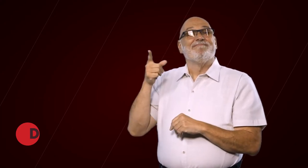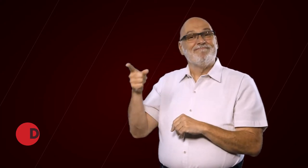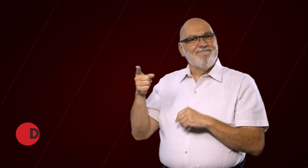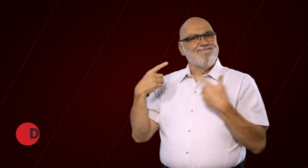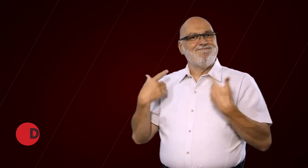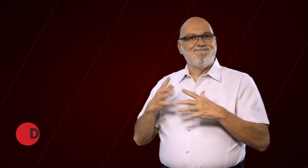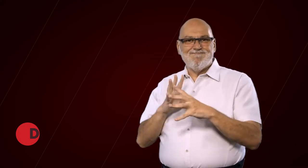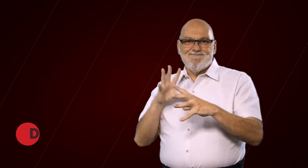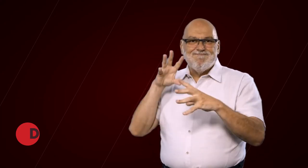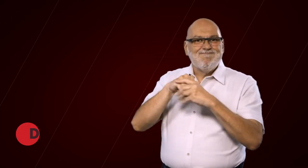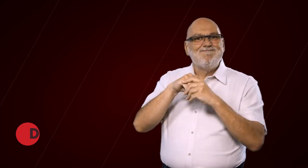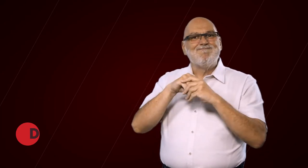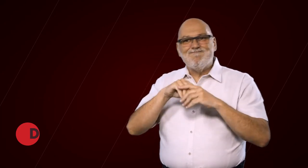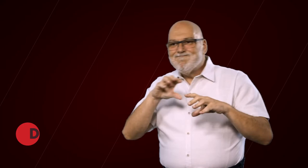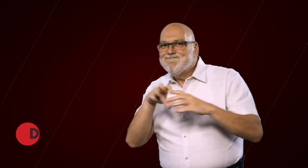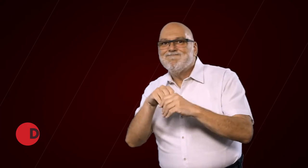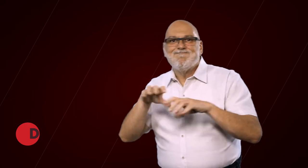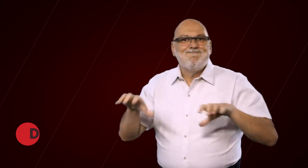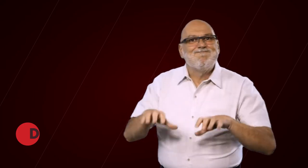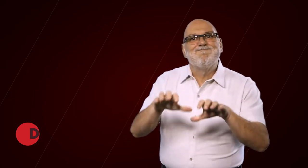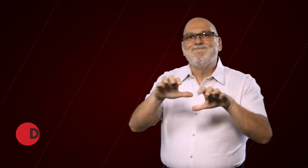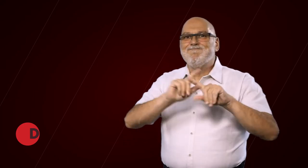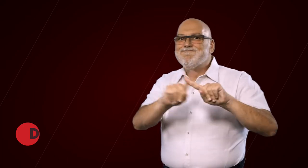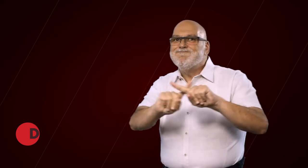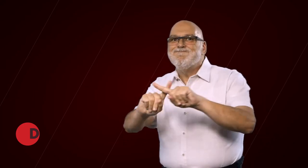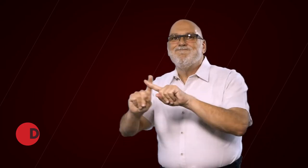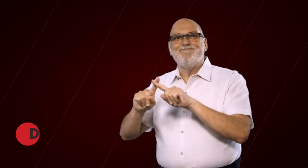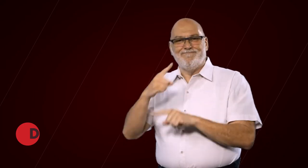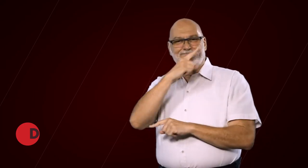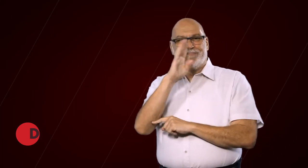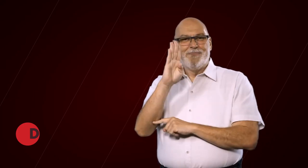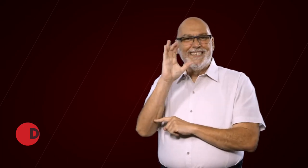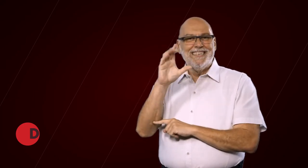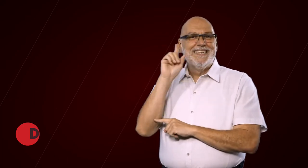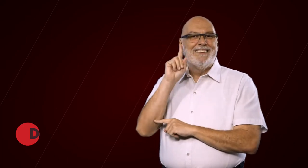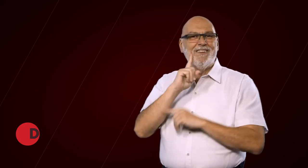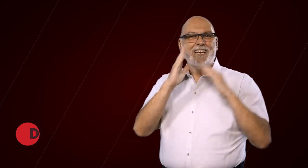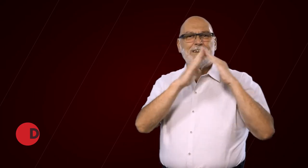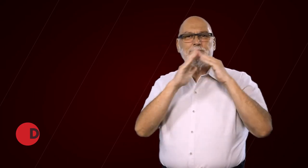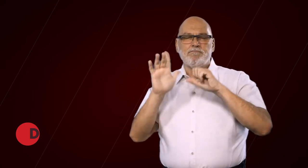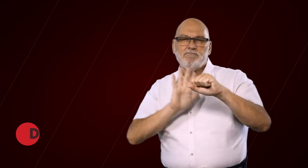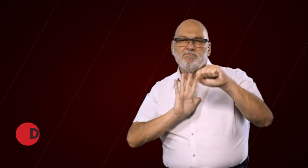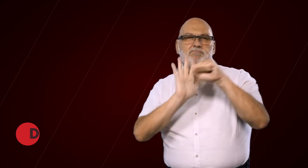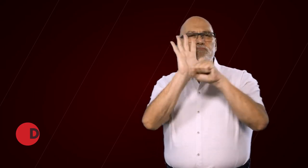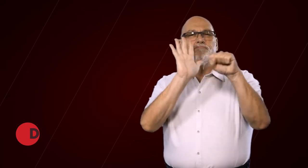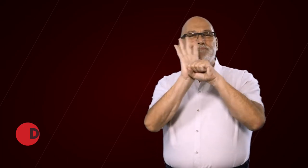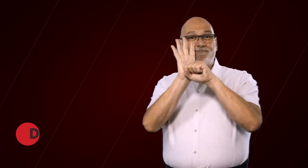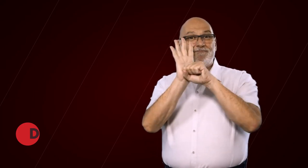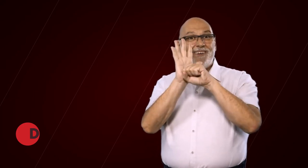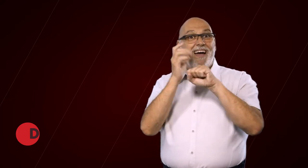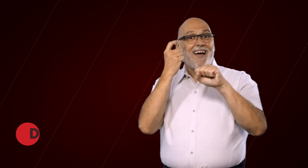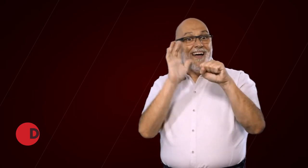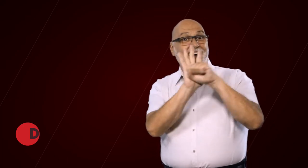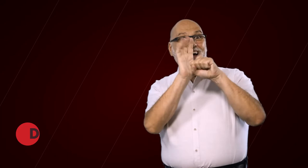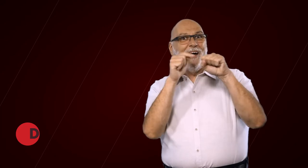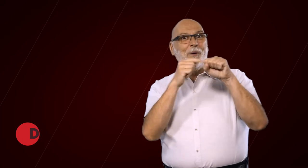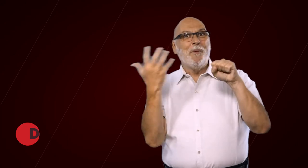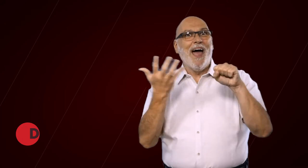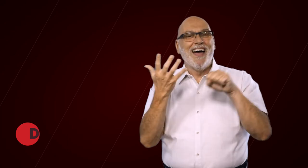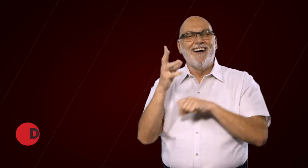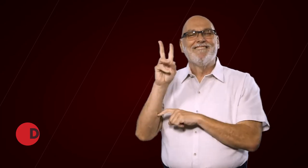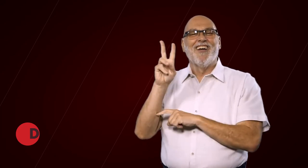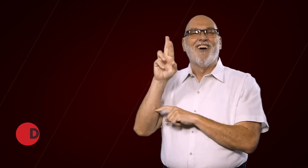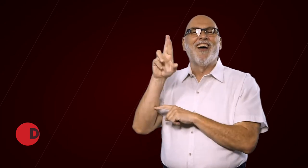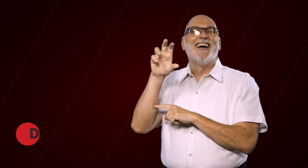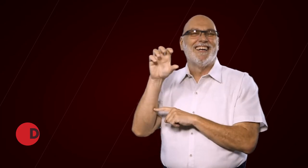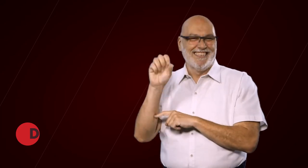He was active in the BC Deaf community advocating for Video